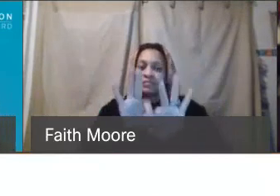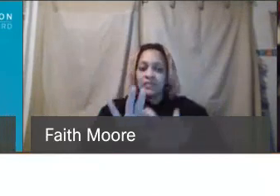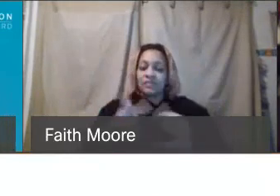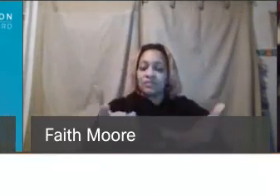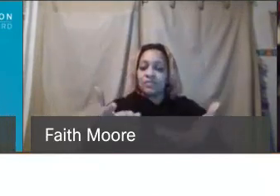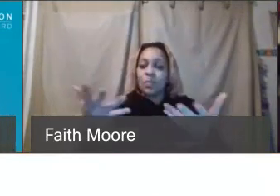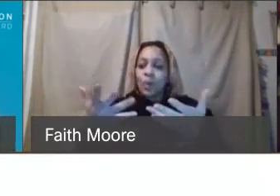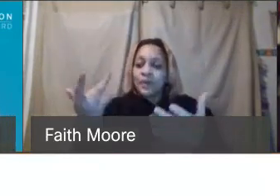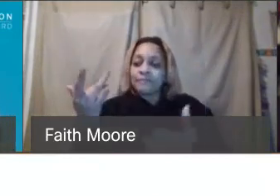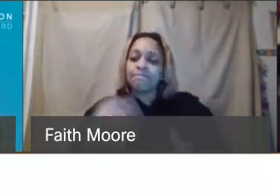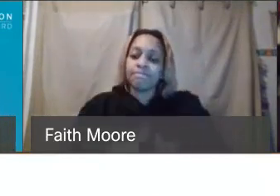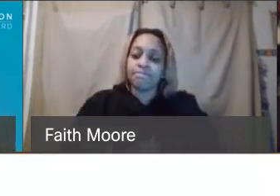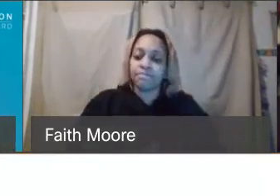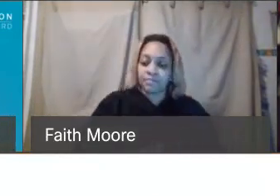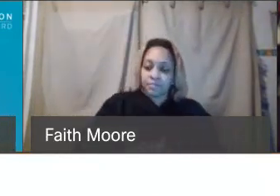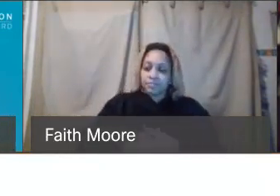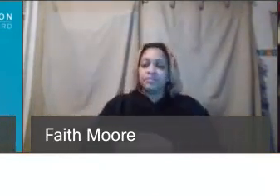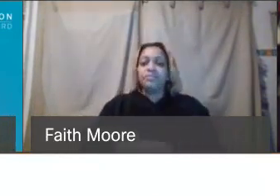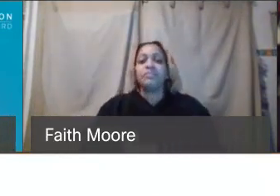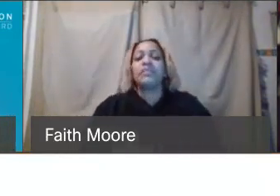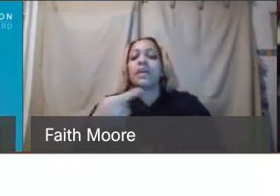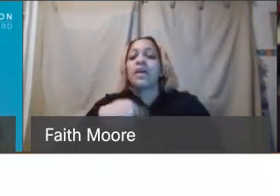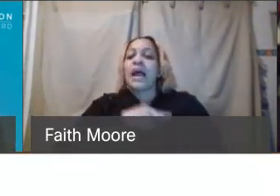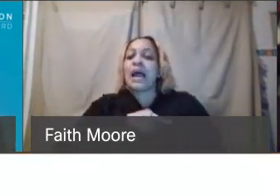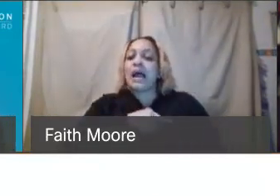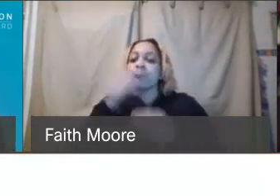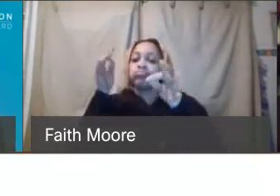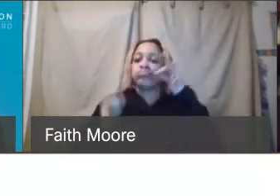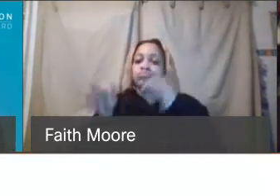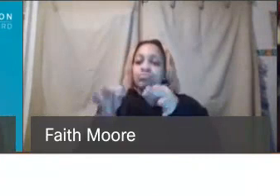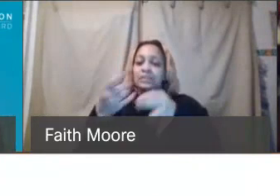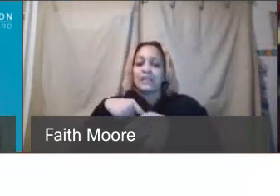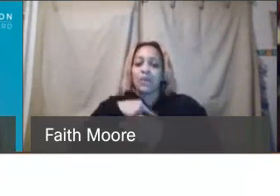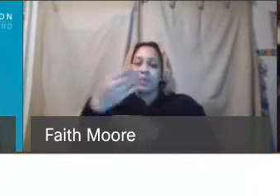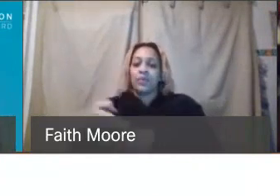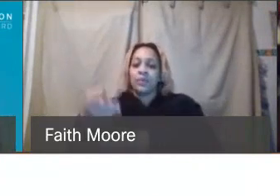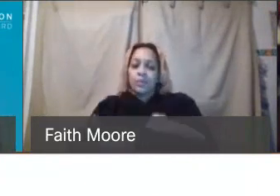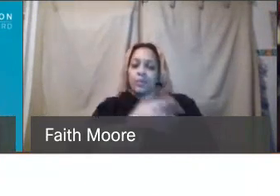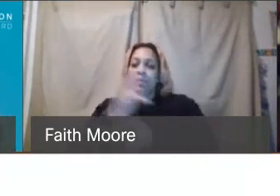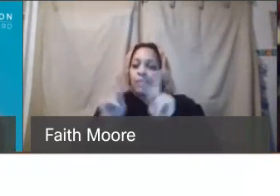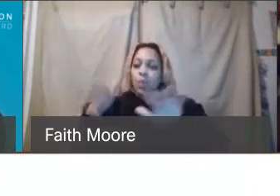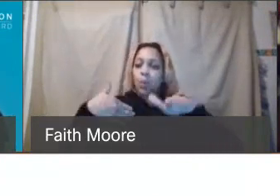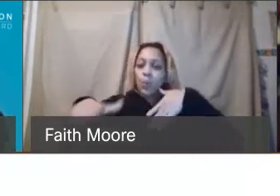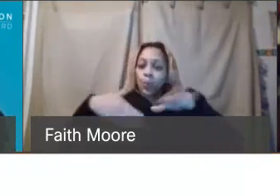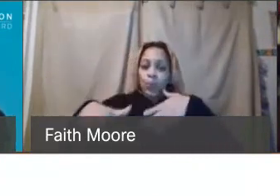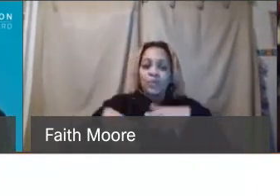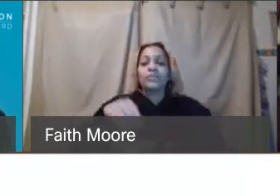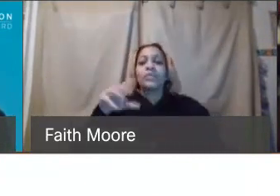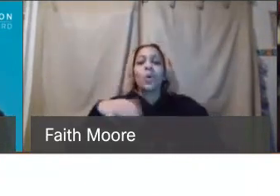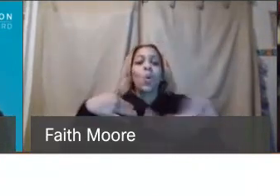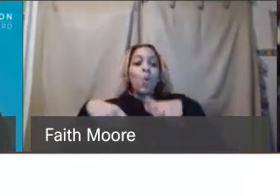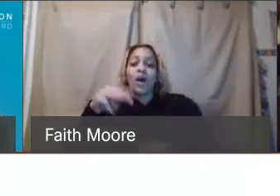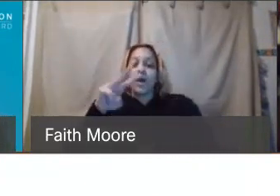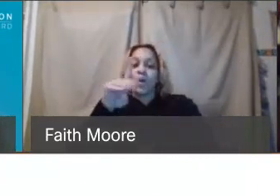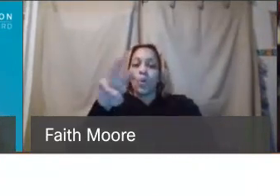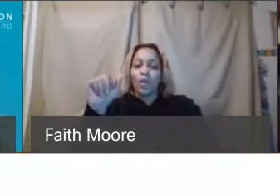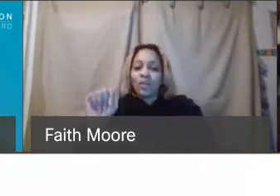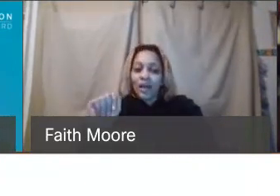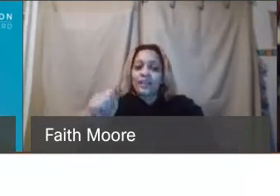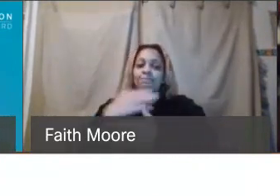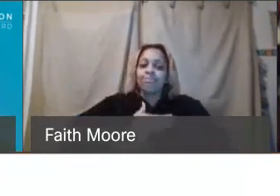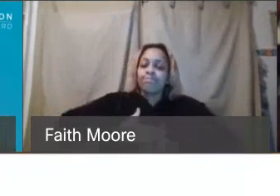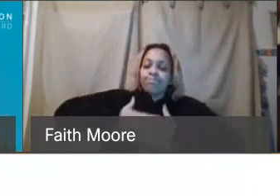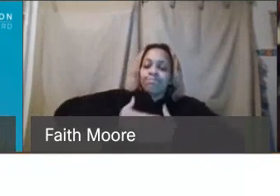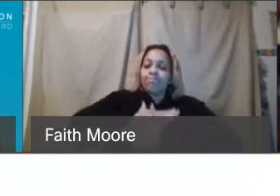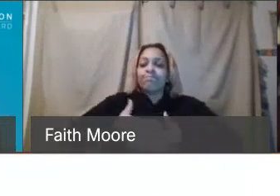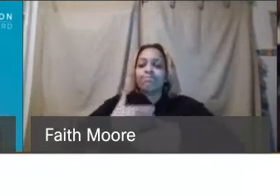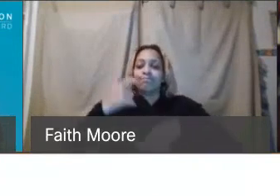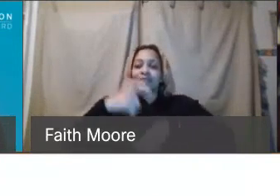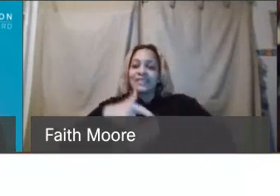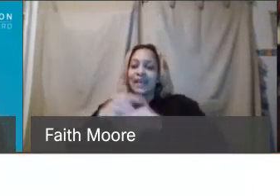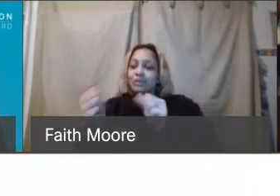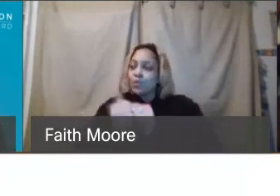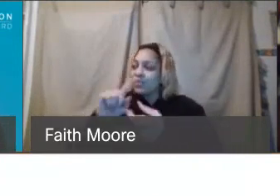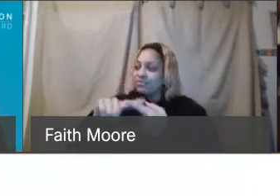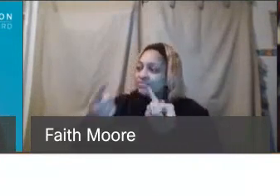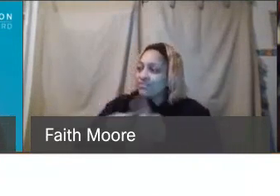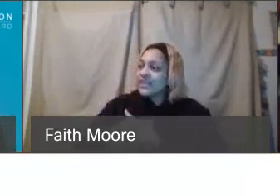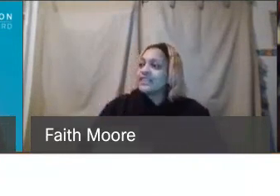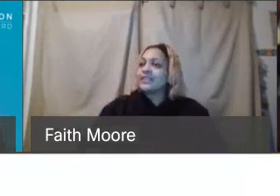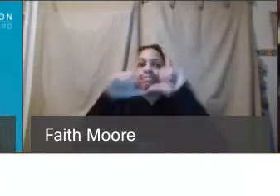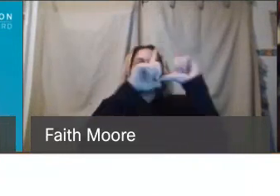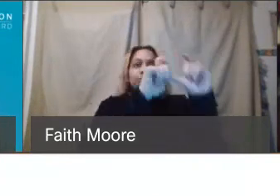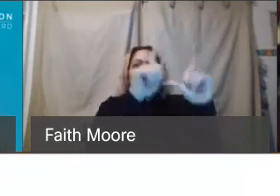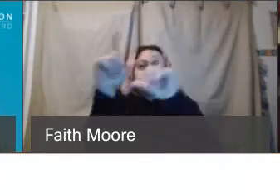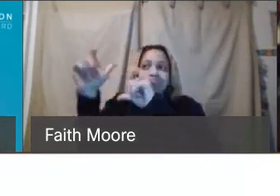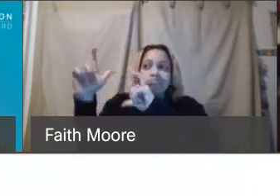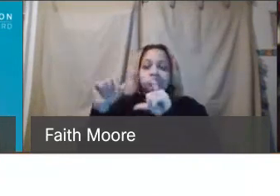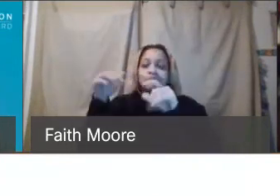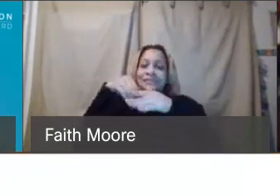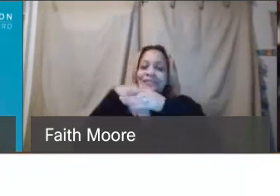Our, our our judgment is that with the improvements, people walking Walker will enjoy her time more with friends taking in the senior, the mall snapping photos and popping in and out of museums with, with the.